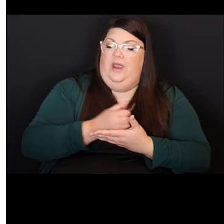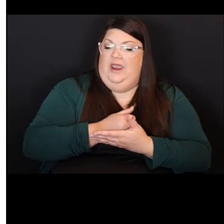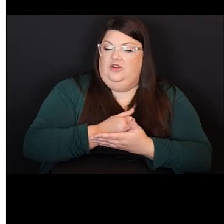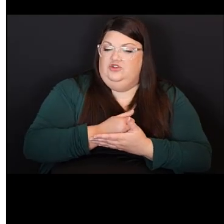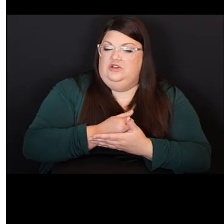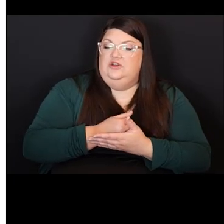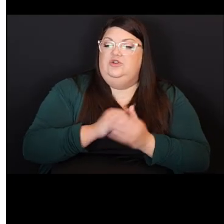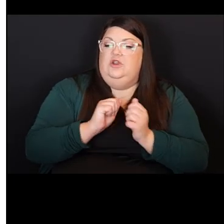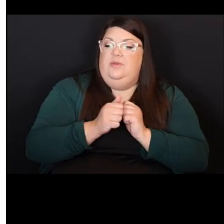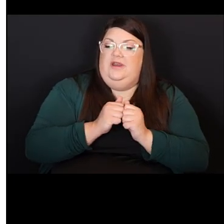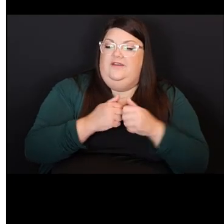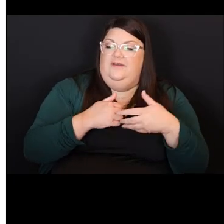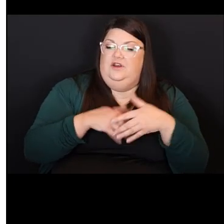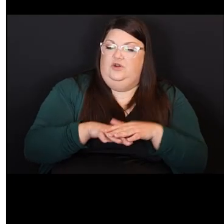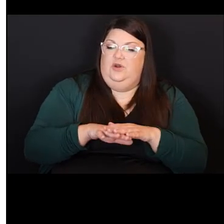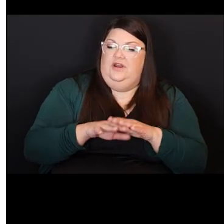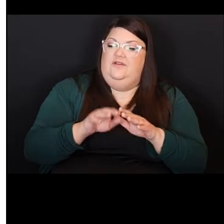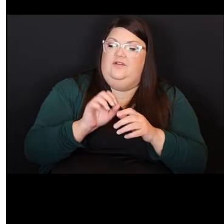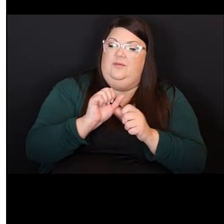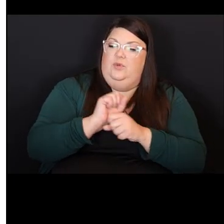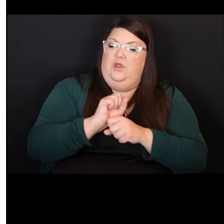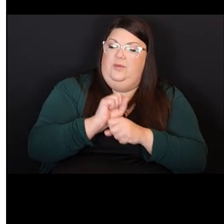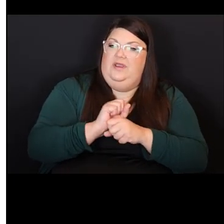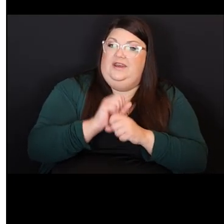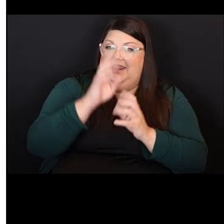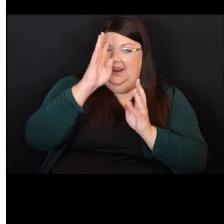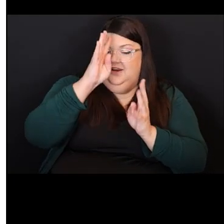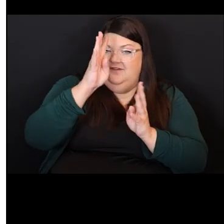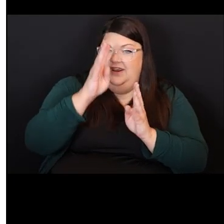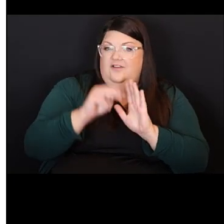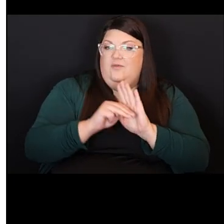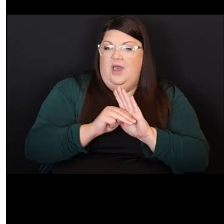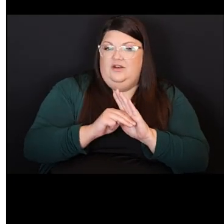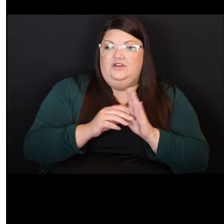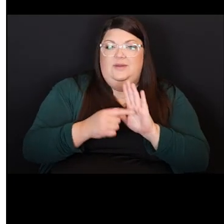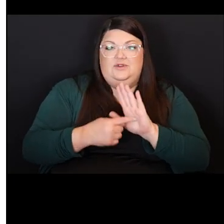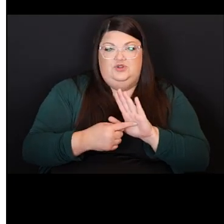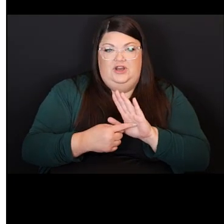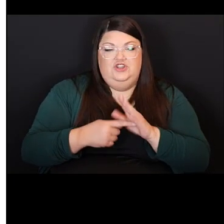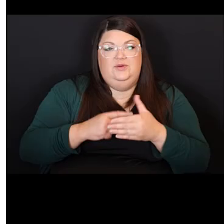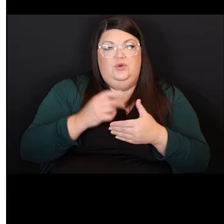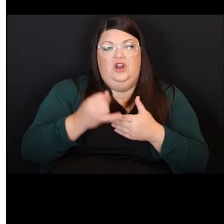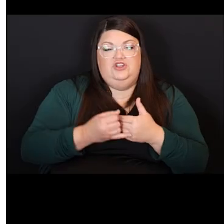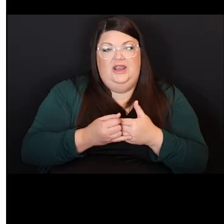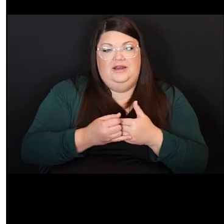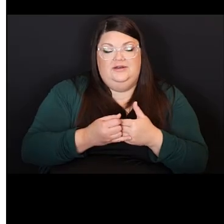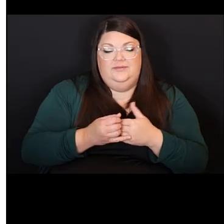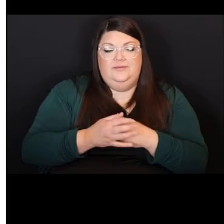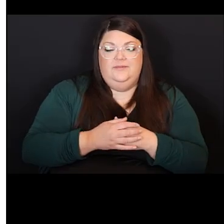Competitive Integrated Employment Innovative Model Demonstration Project, 84.421D,